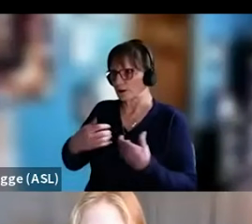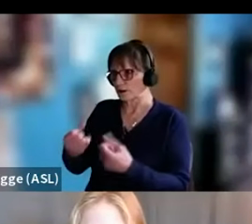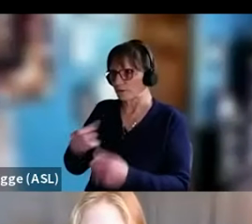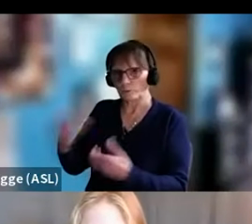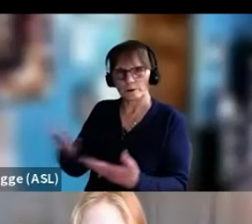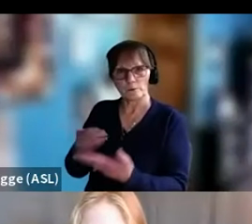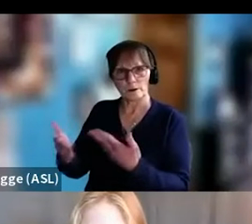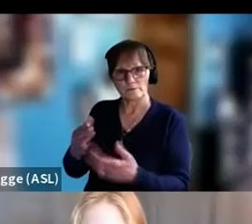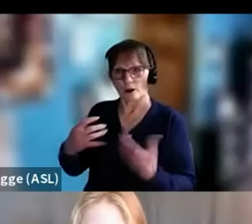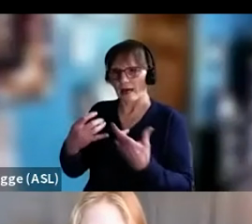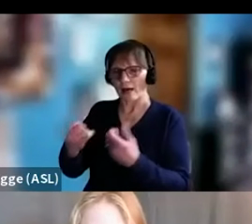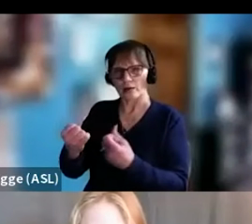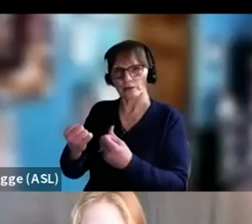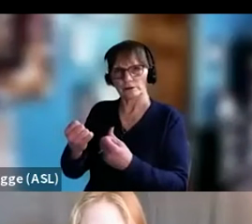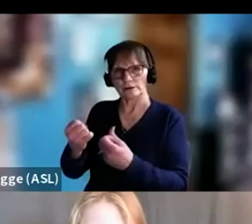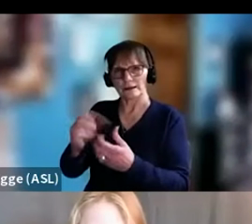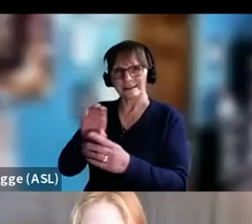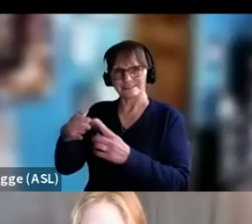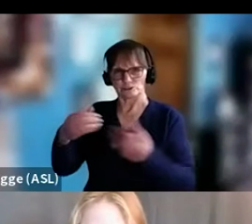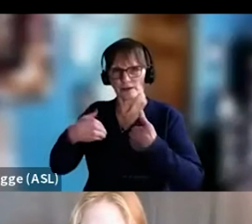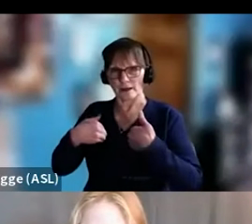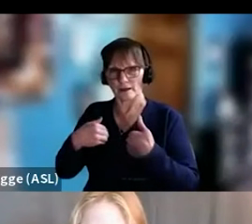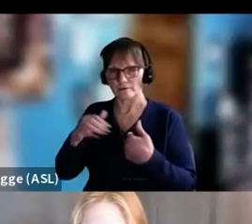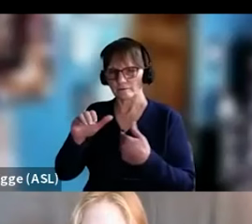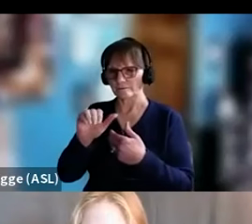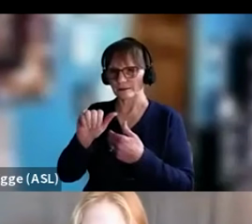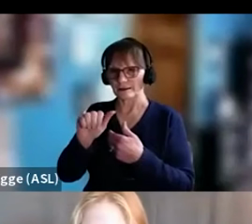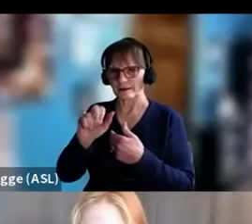that they're recovering from, get the antibiotics that they need,